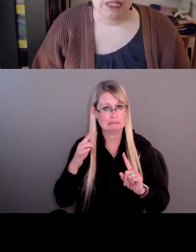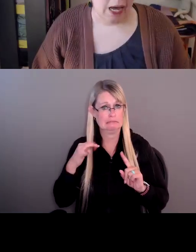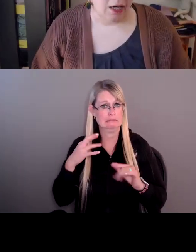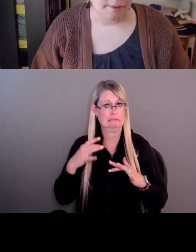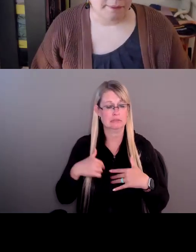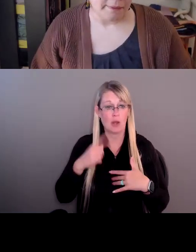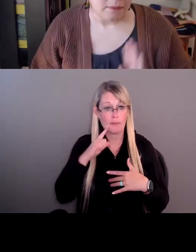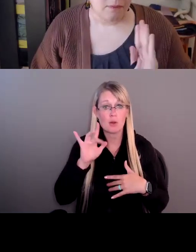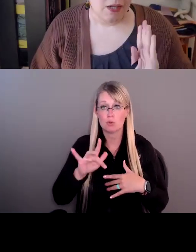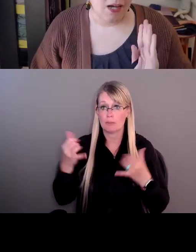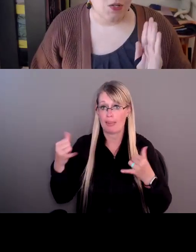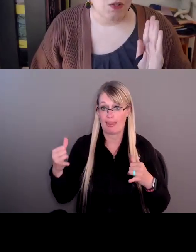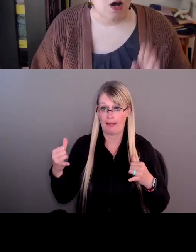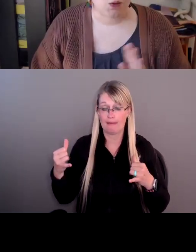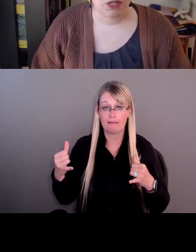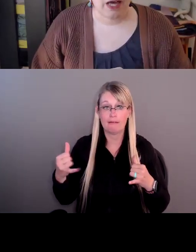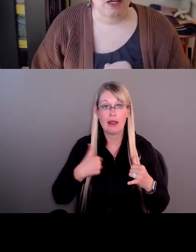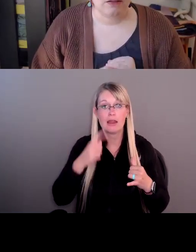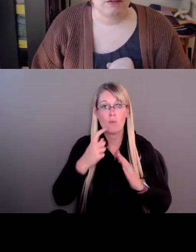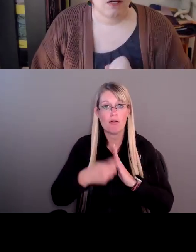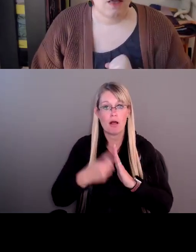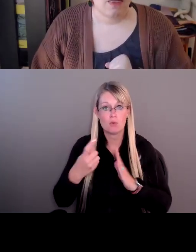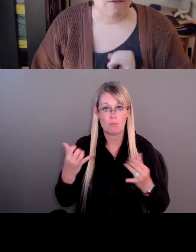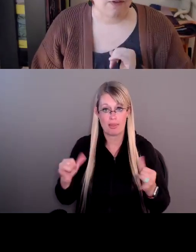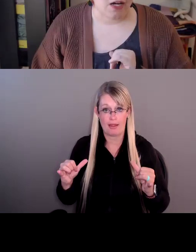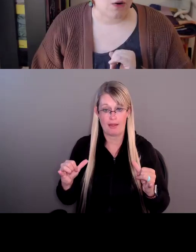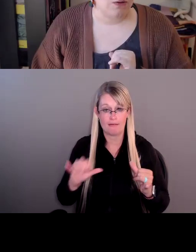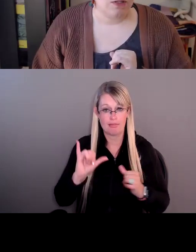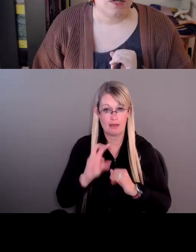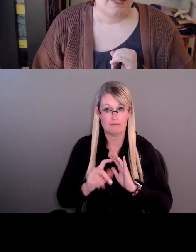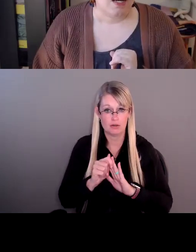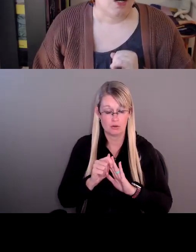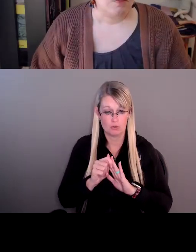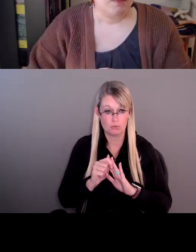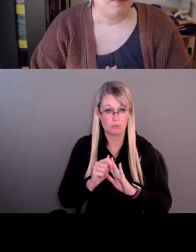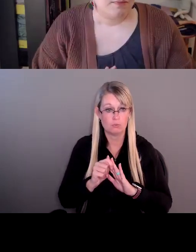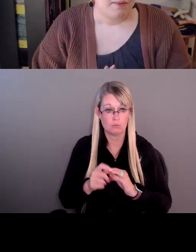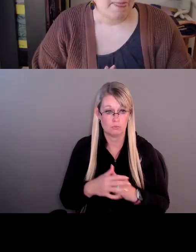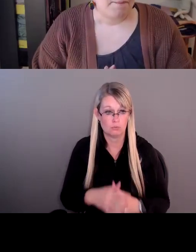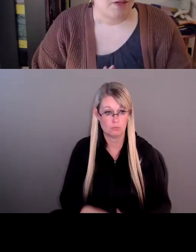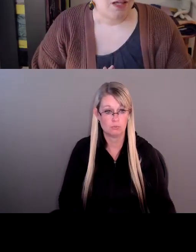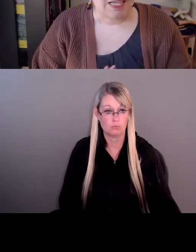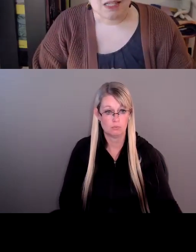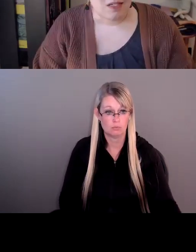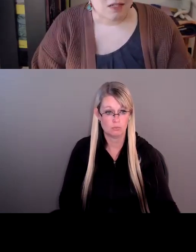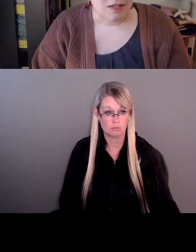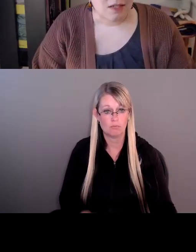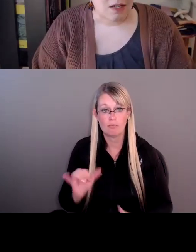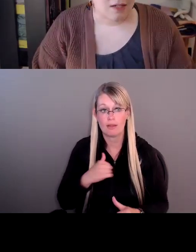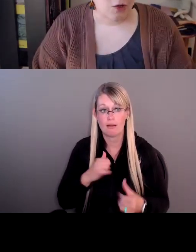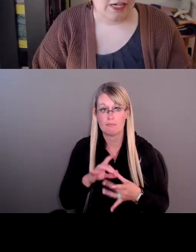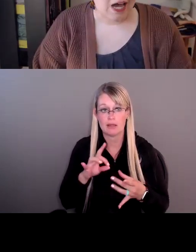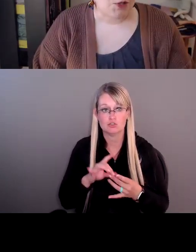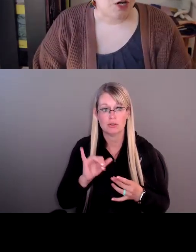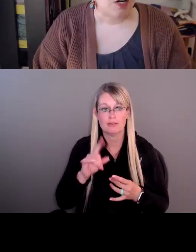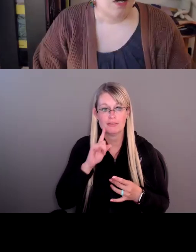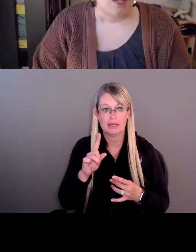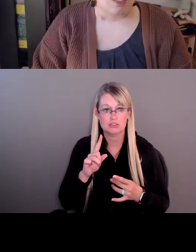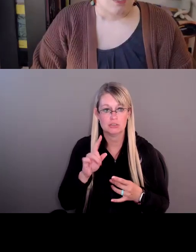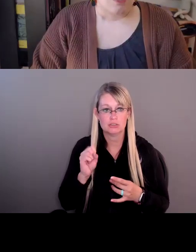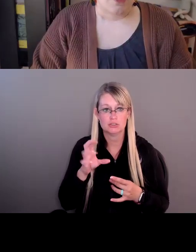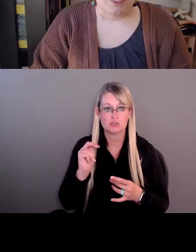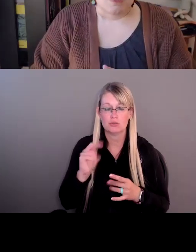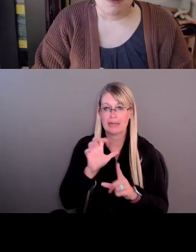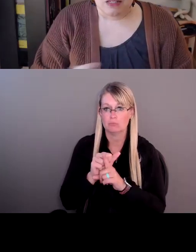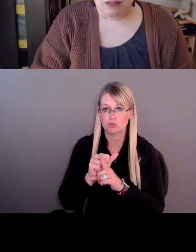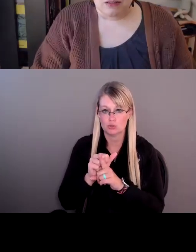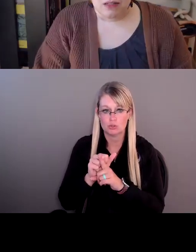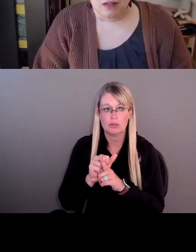play and it will auto play that video, and like I said, this is a screen capture. There is a button